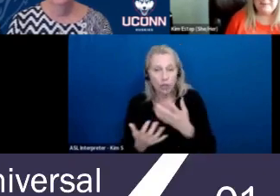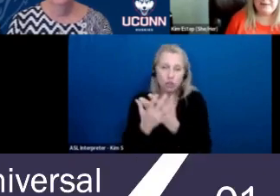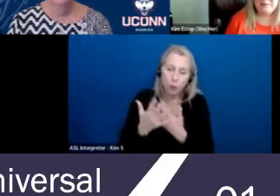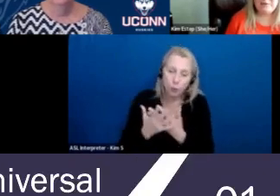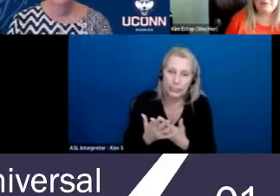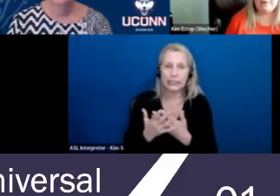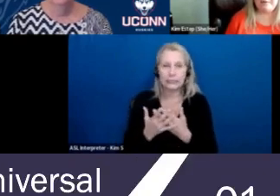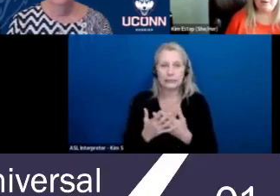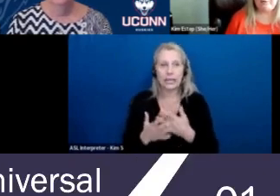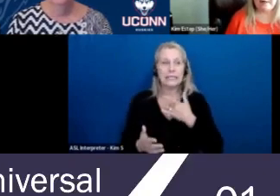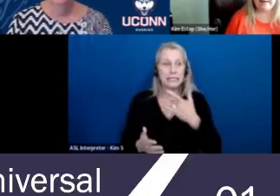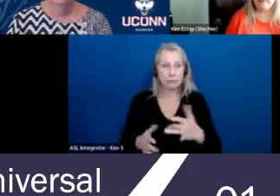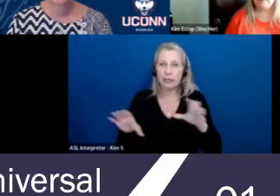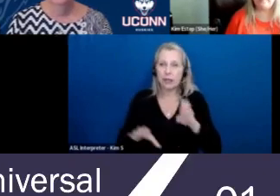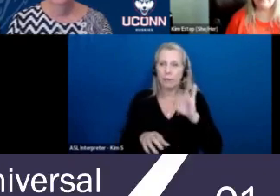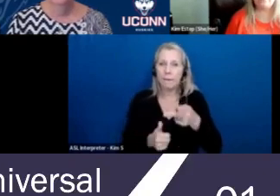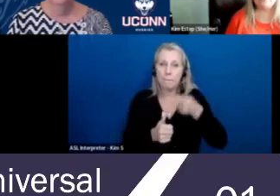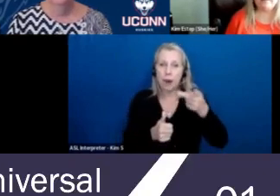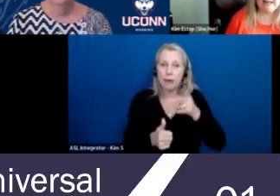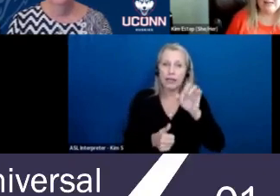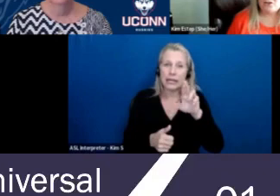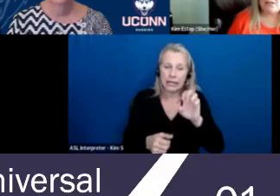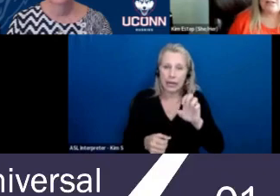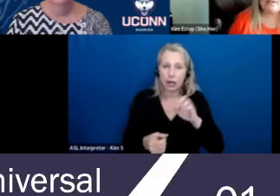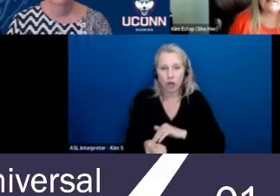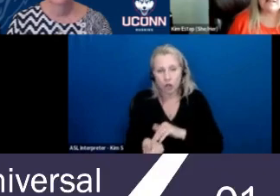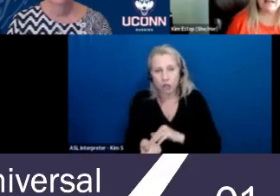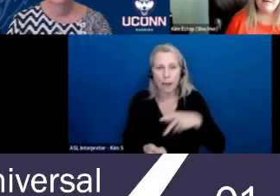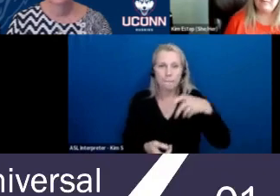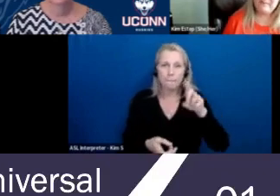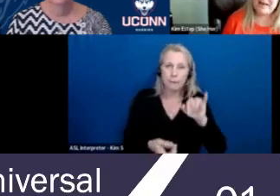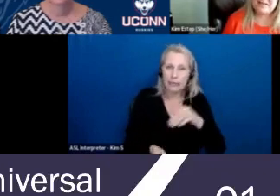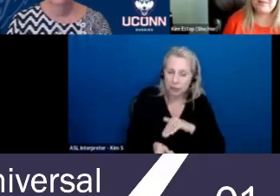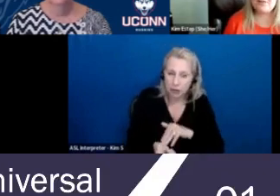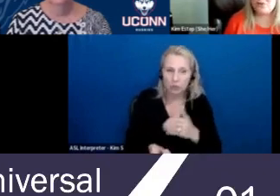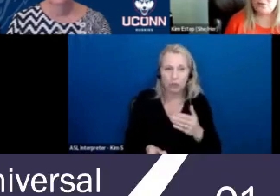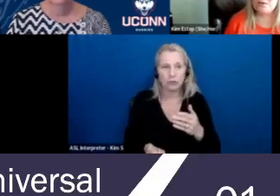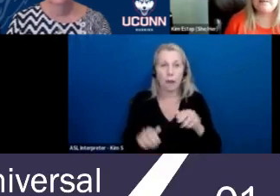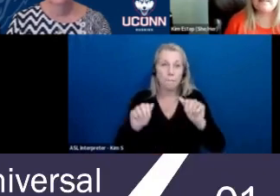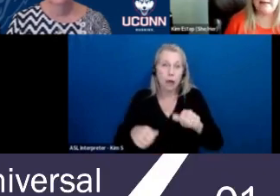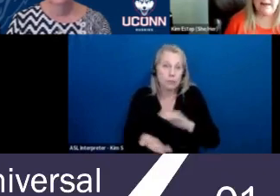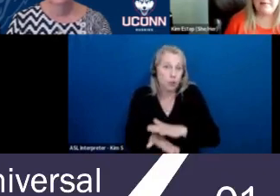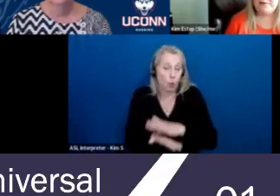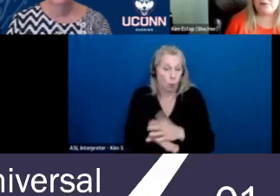typically performed by primary care providers, pediatricians, possibly schools have their